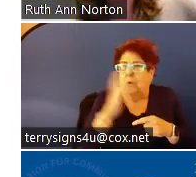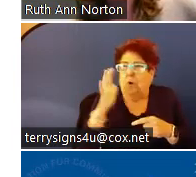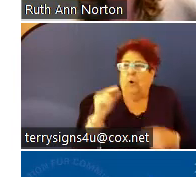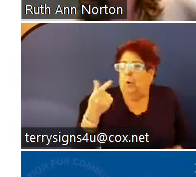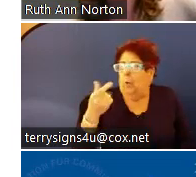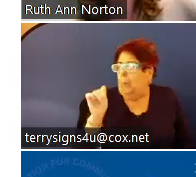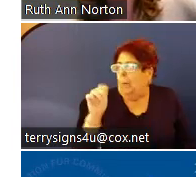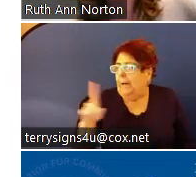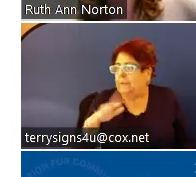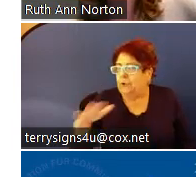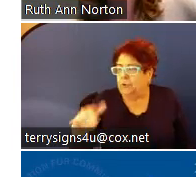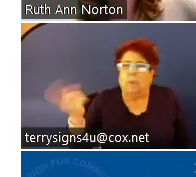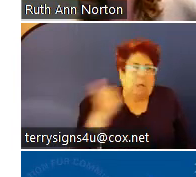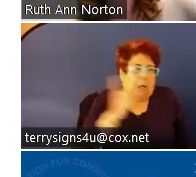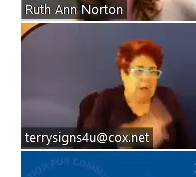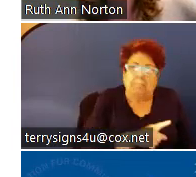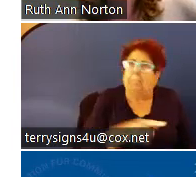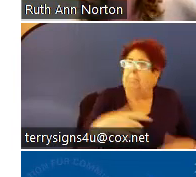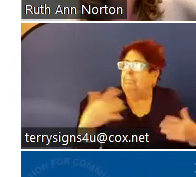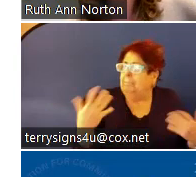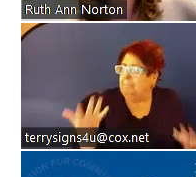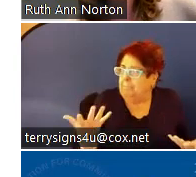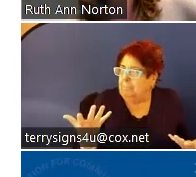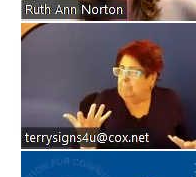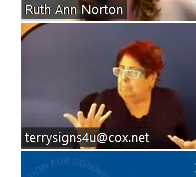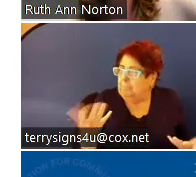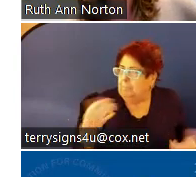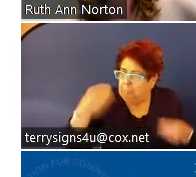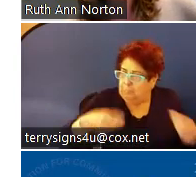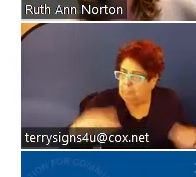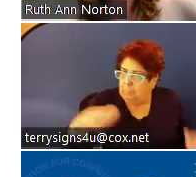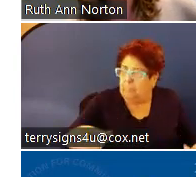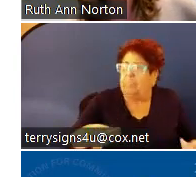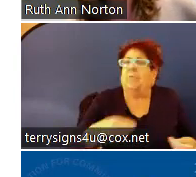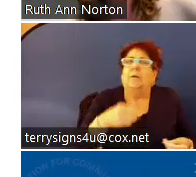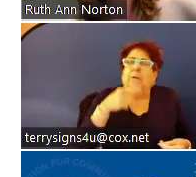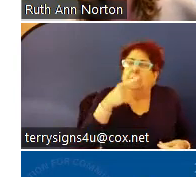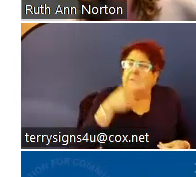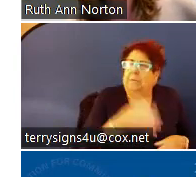I think it is proof and the reason that we do this work. Because she is able